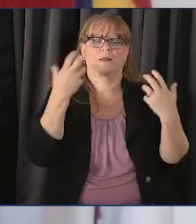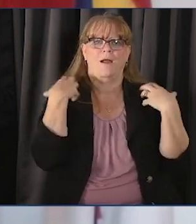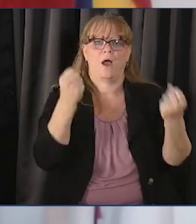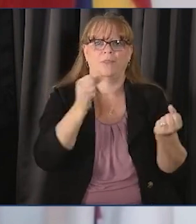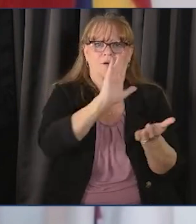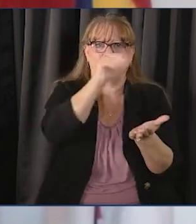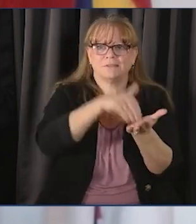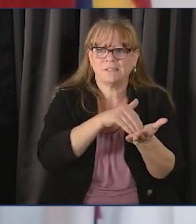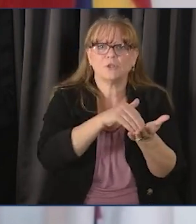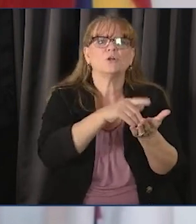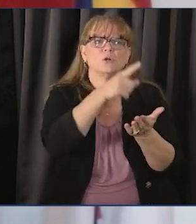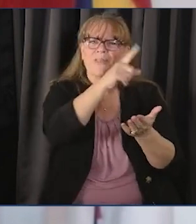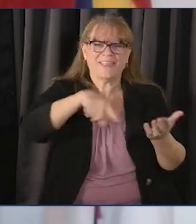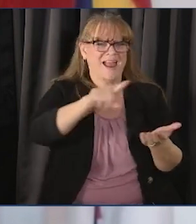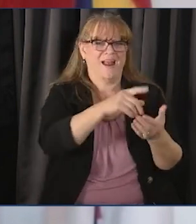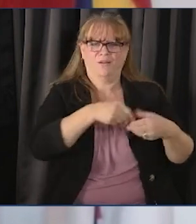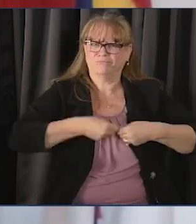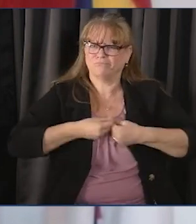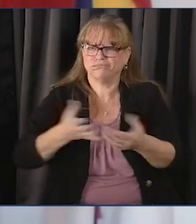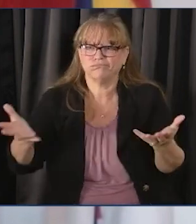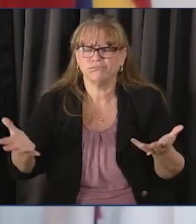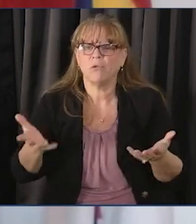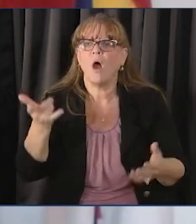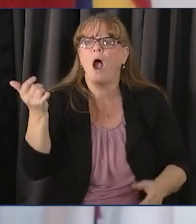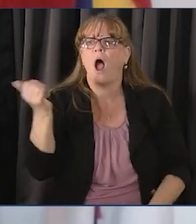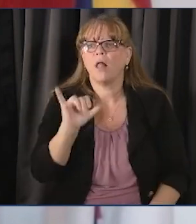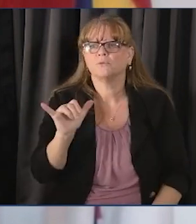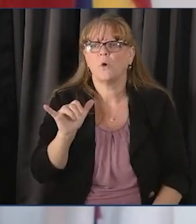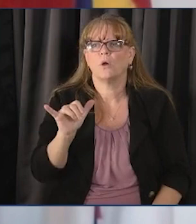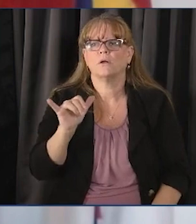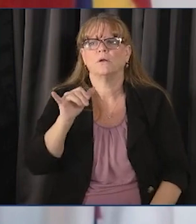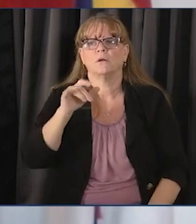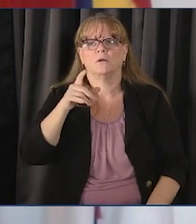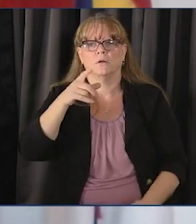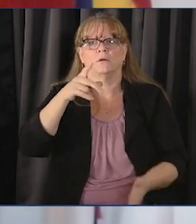who are medically underserved we work with a black church and predominantly black church